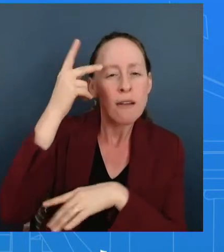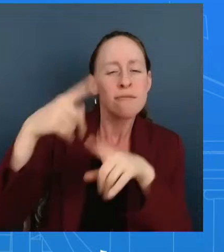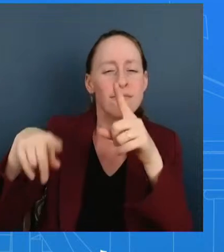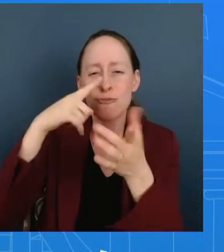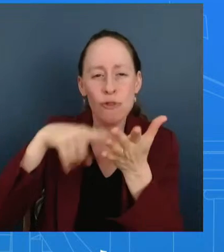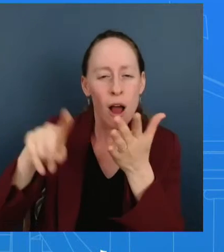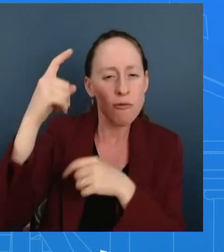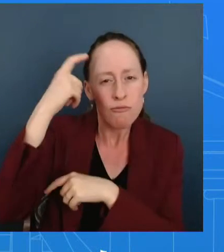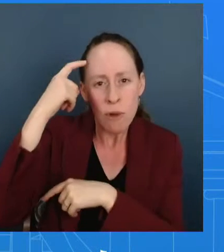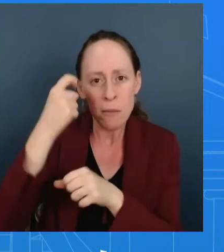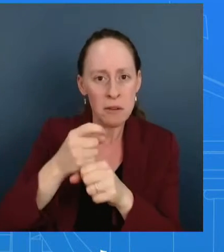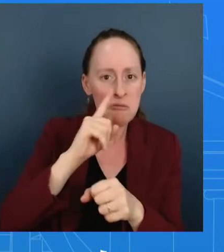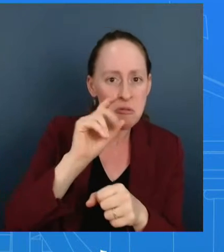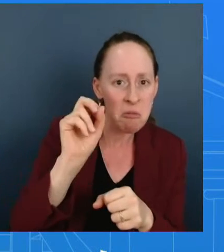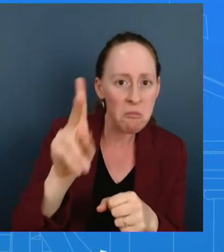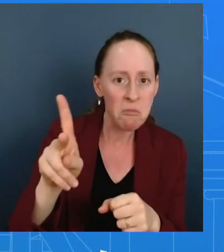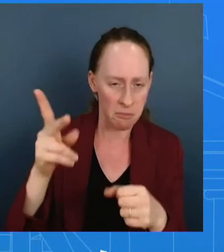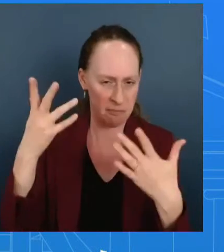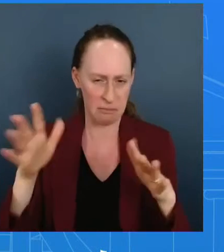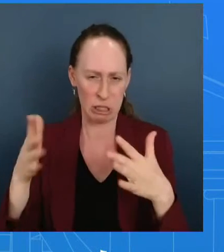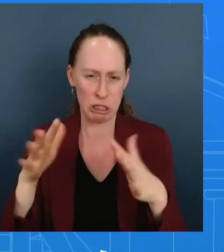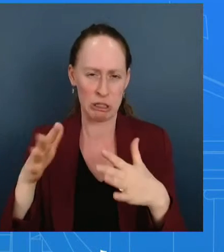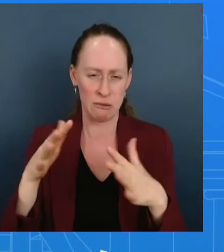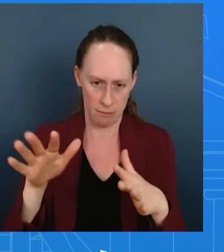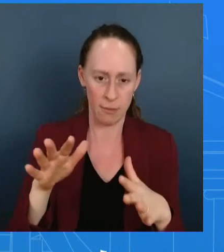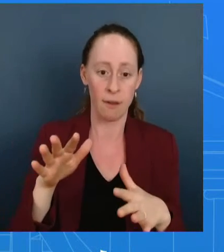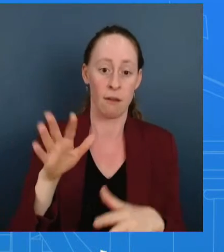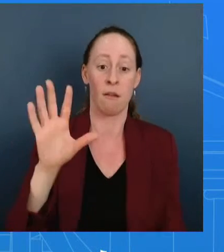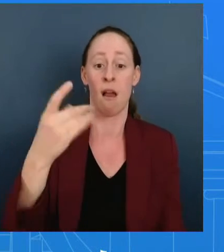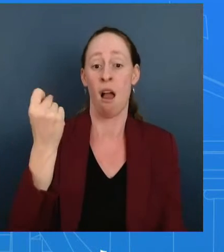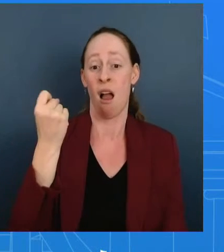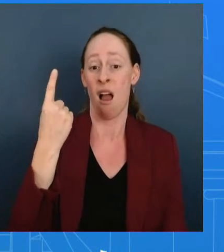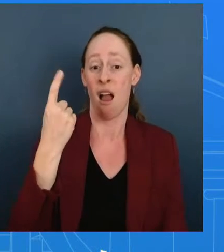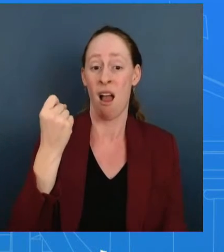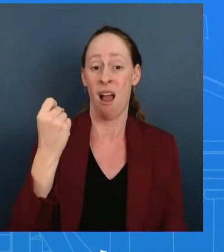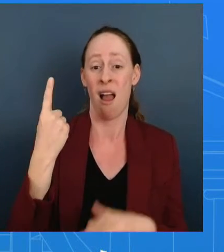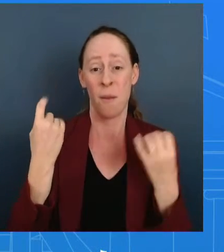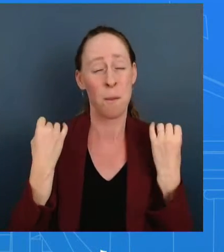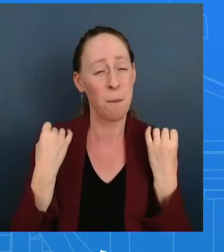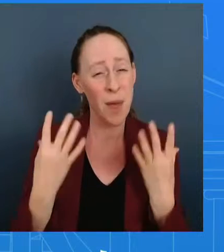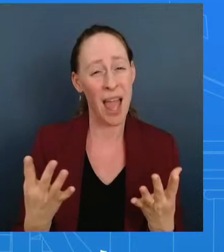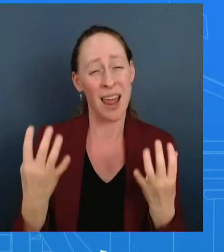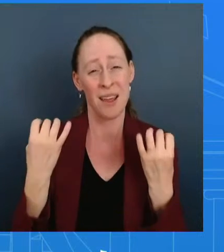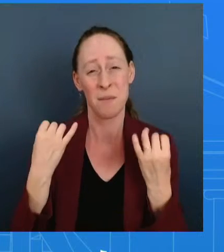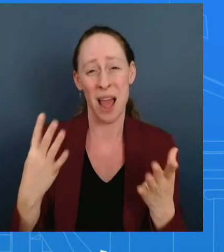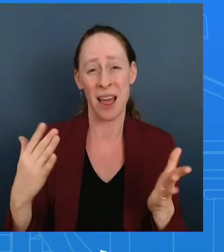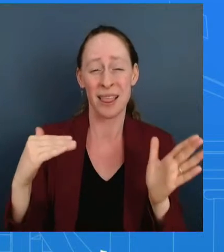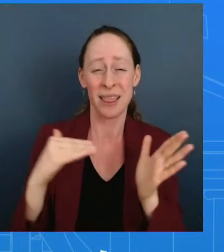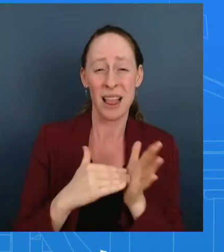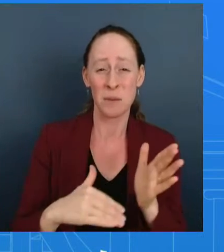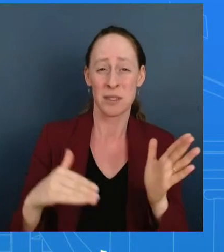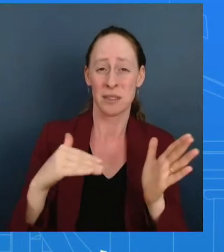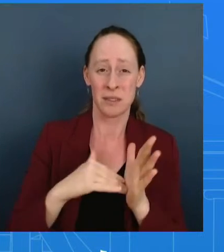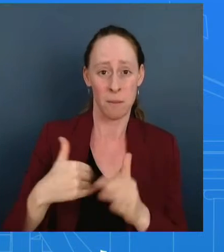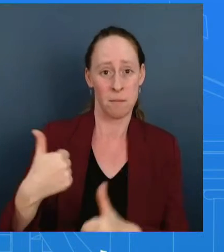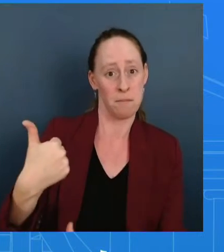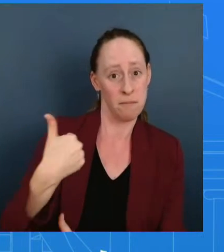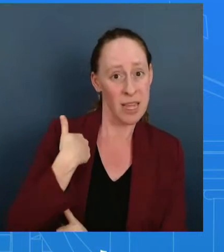There are thousands of military personnel who come onto this White House. Many of them get the care from the White House Medical Unit.